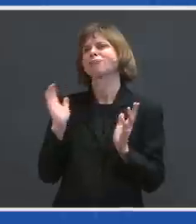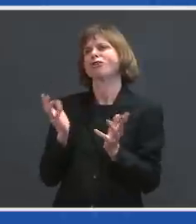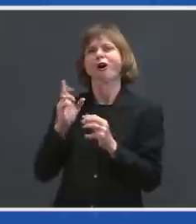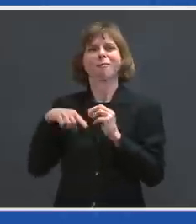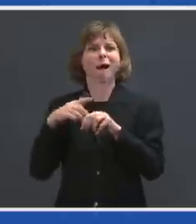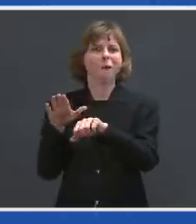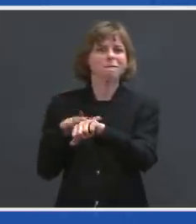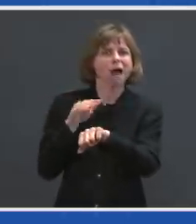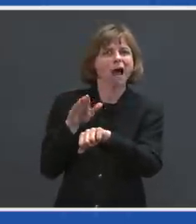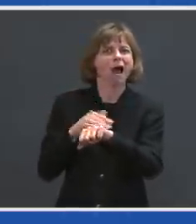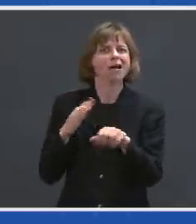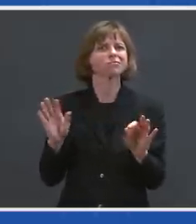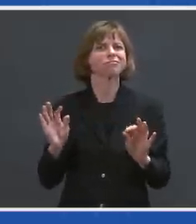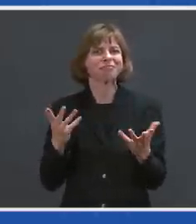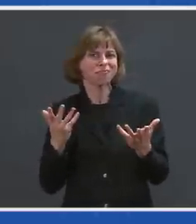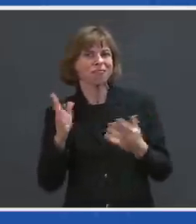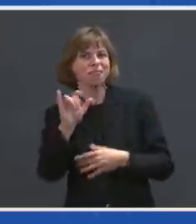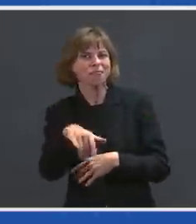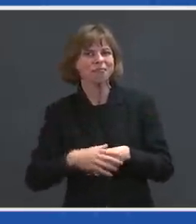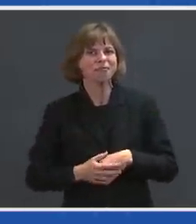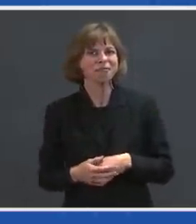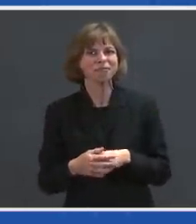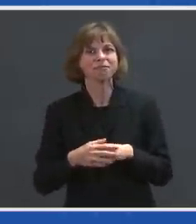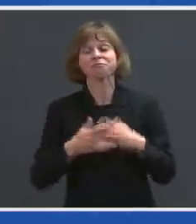And afterwards, after the luncheon was over, I took them.